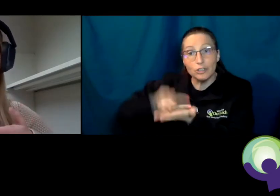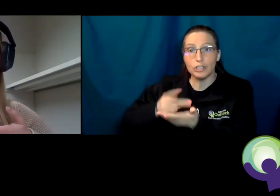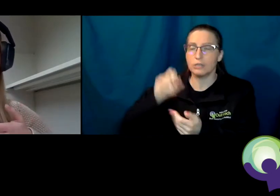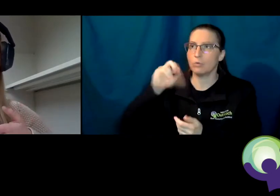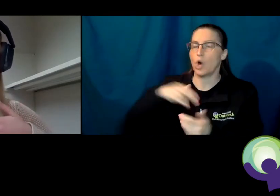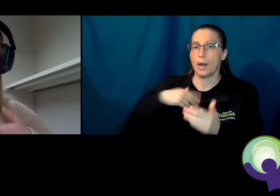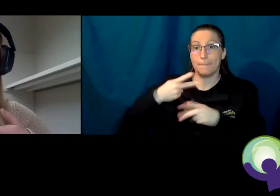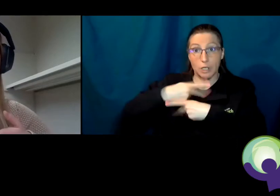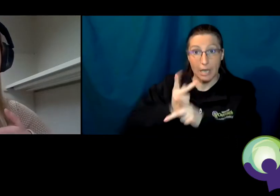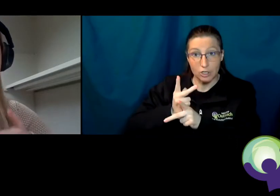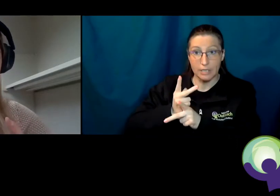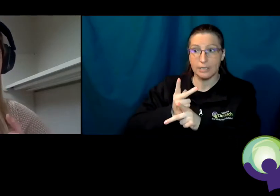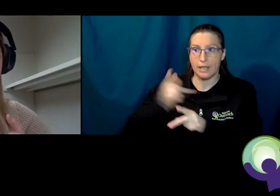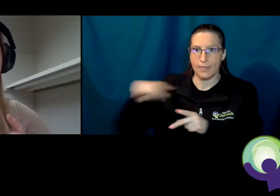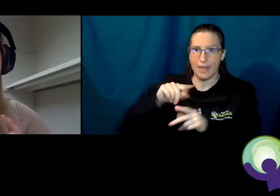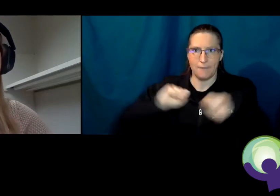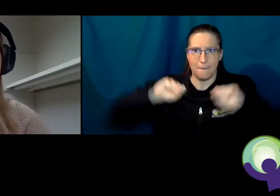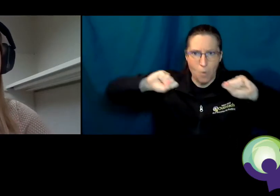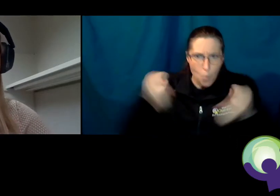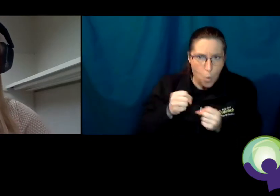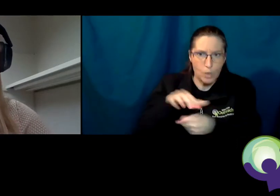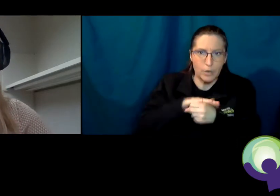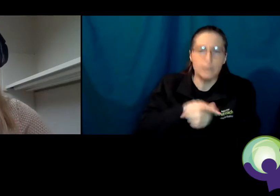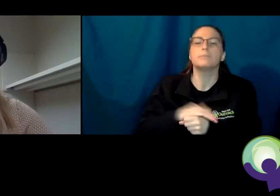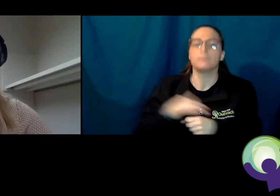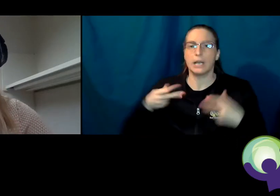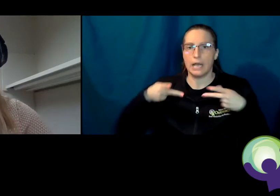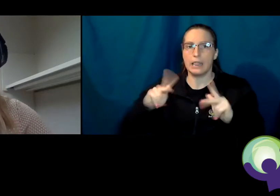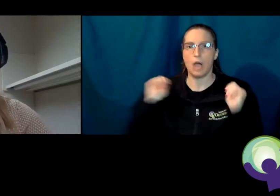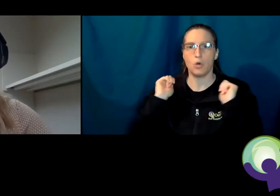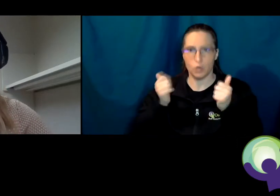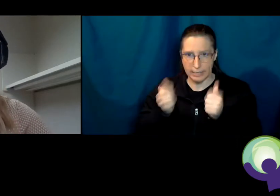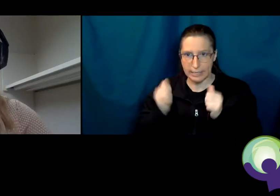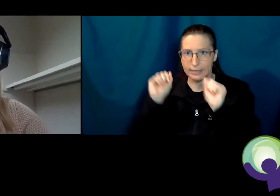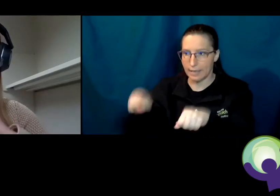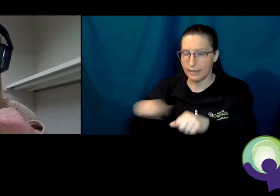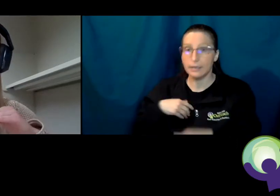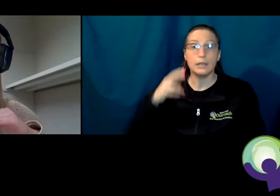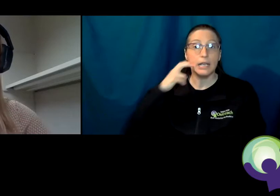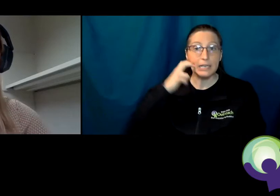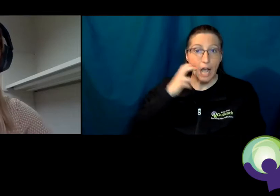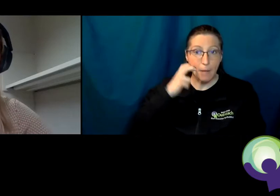working in super cold temperatures, we allow hoodies and then gum. The only areas you are not